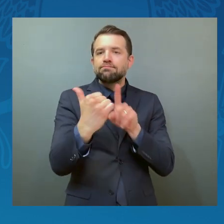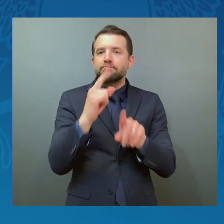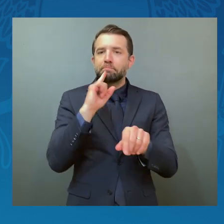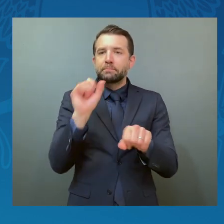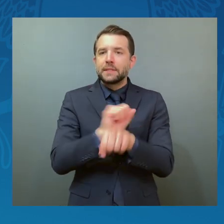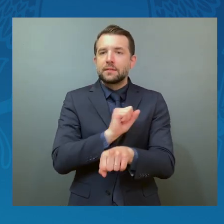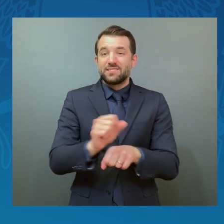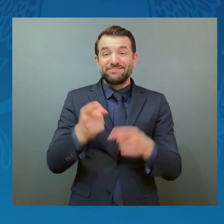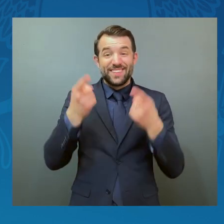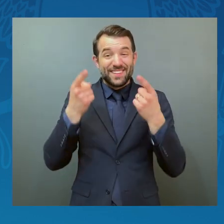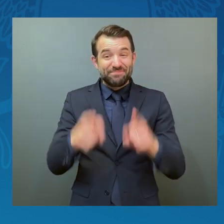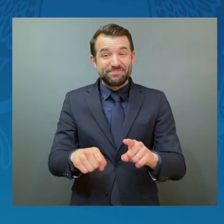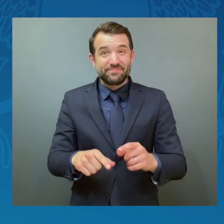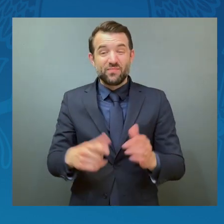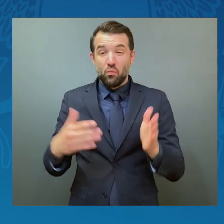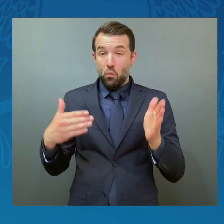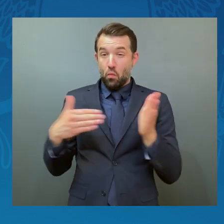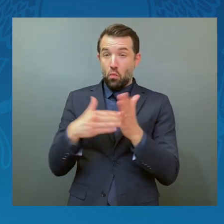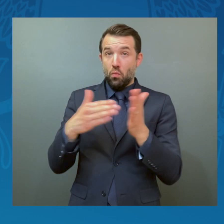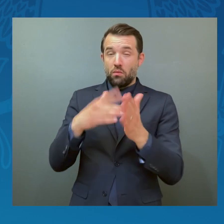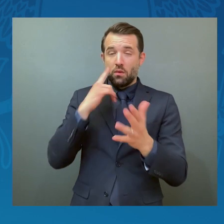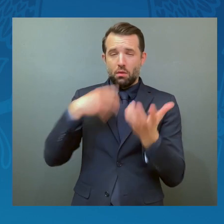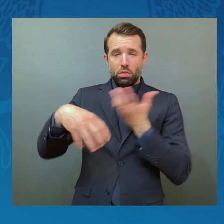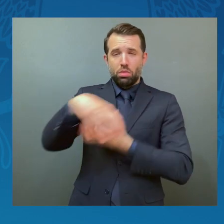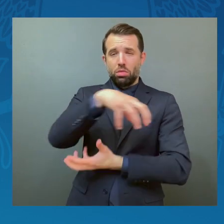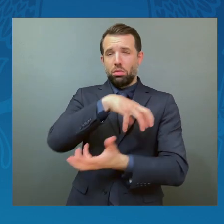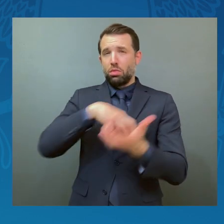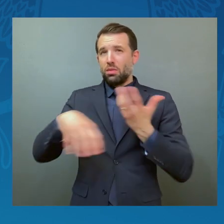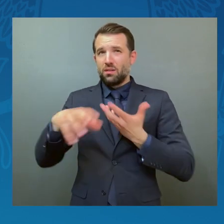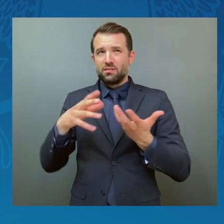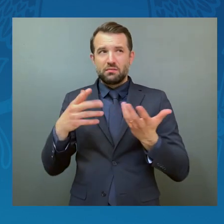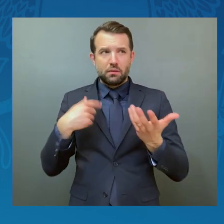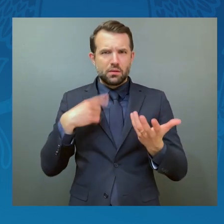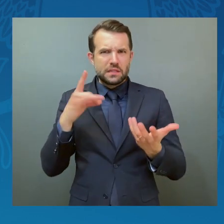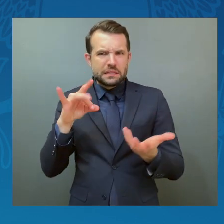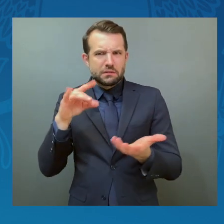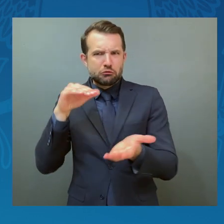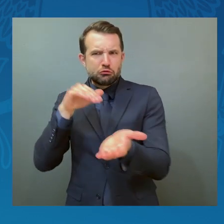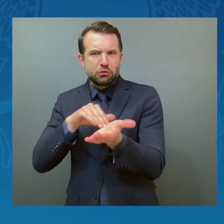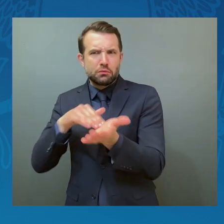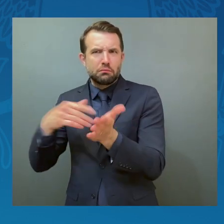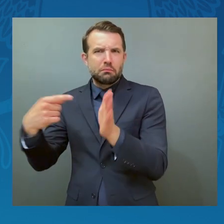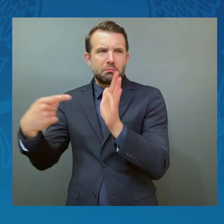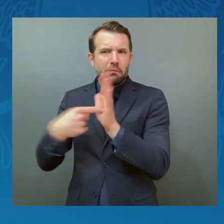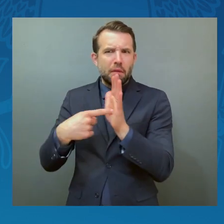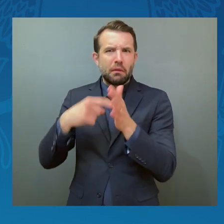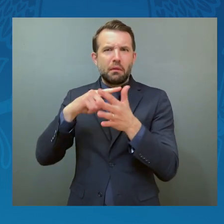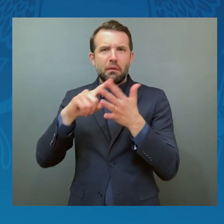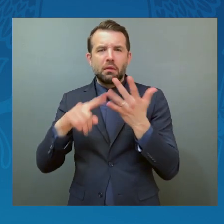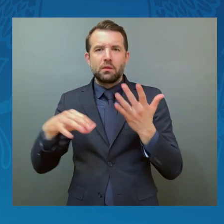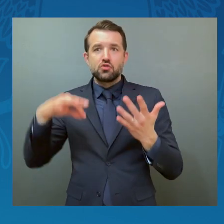What do you do when you get it on your credit report? You sometimes just surrender and pay.